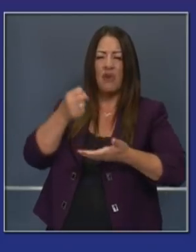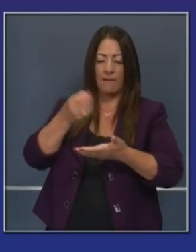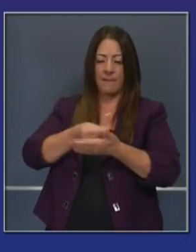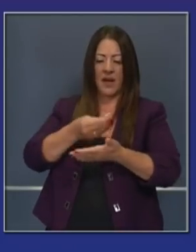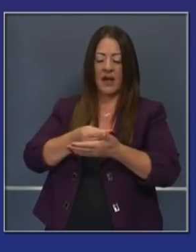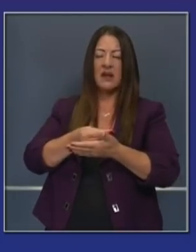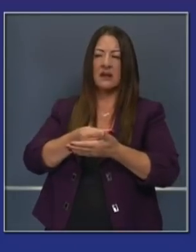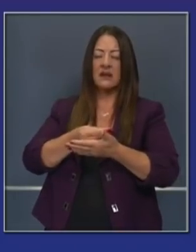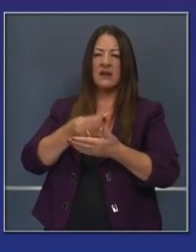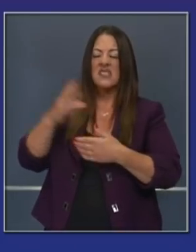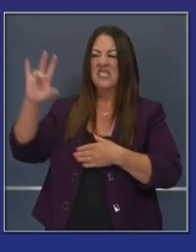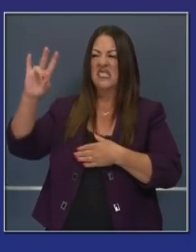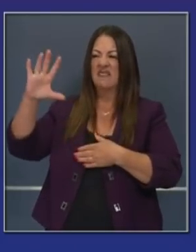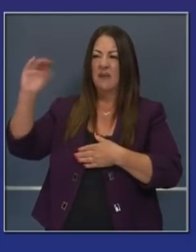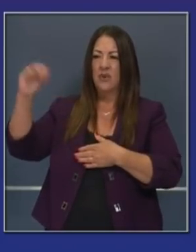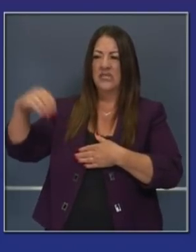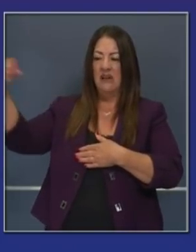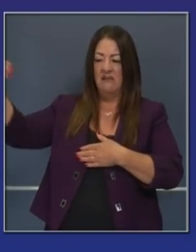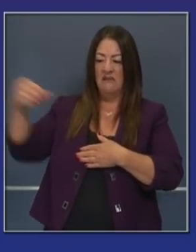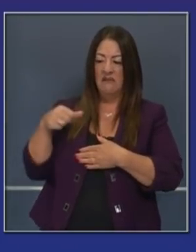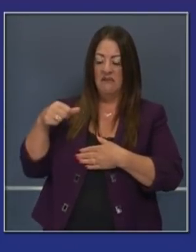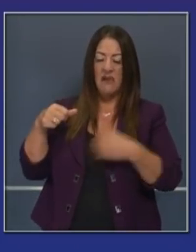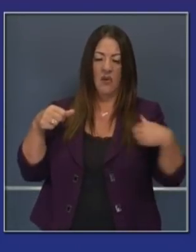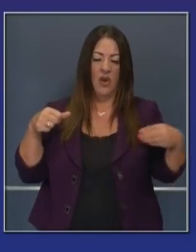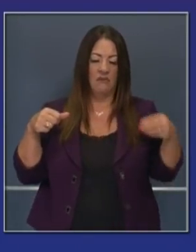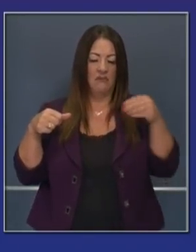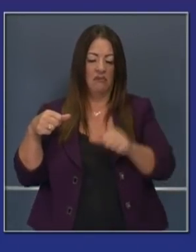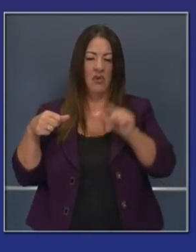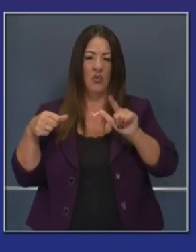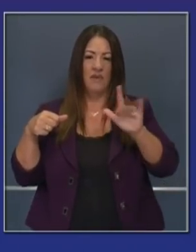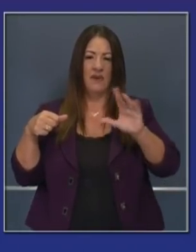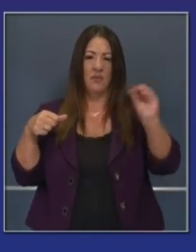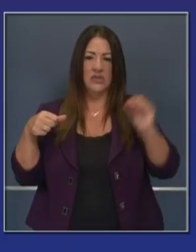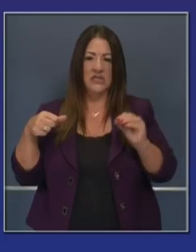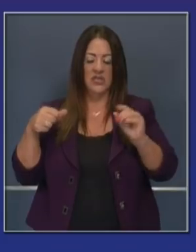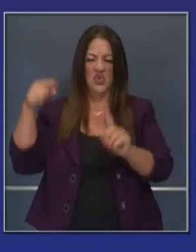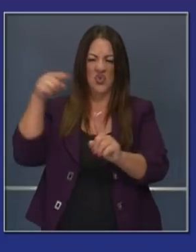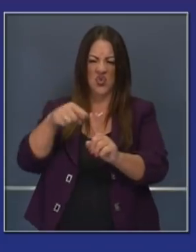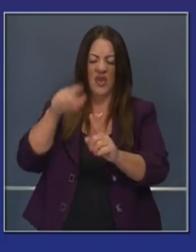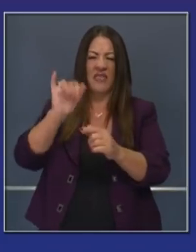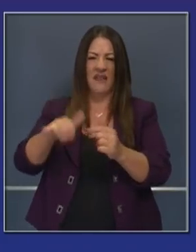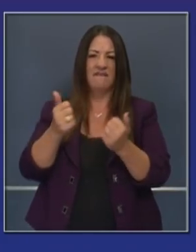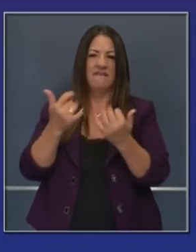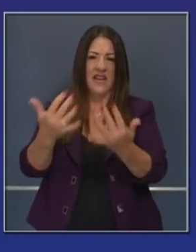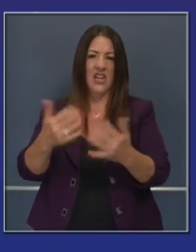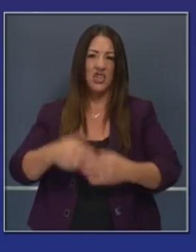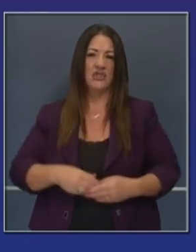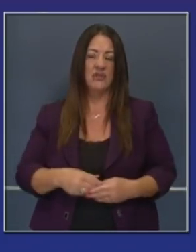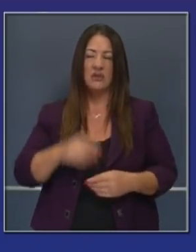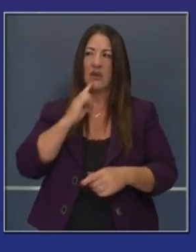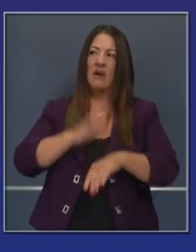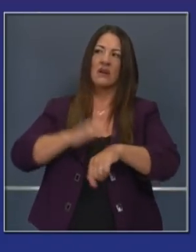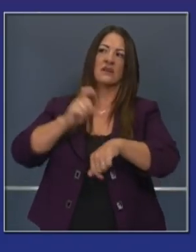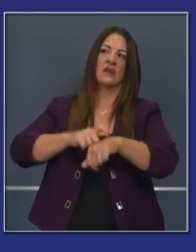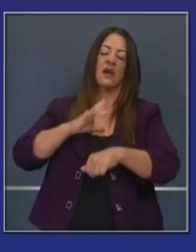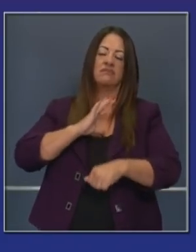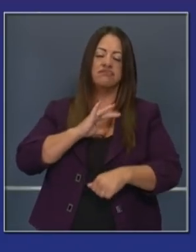AND THE FEDERAL GOVERNMENT OF OUR FMAG WHICH SECURES THE CAPACITY FOR US TO GET